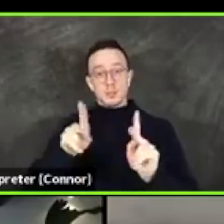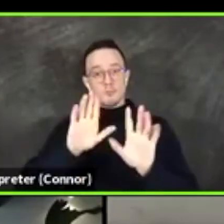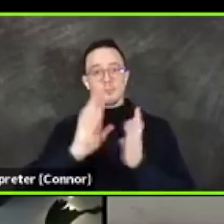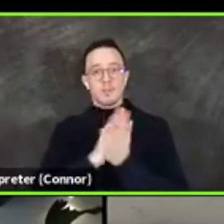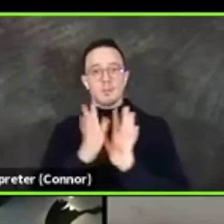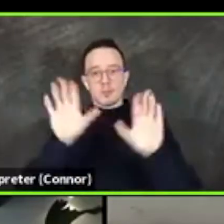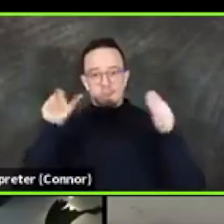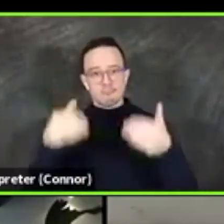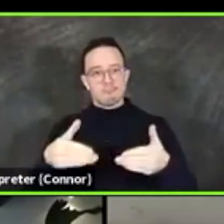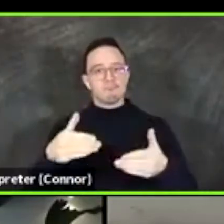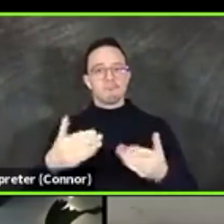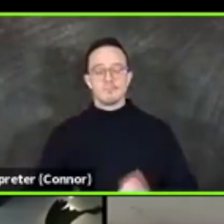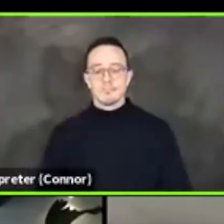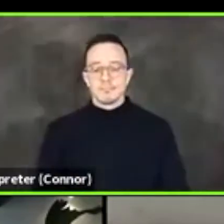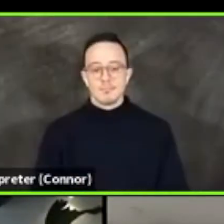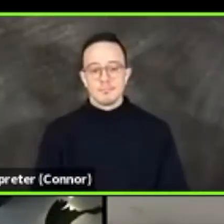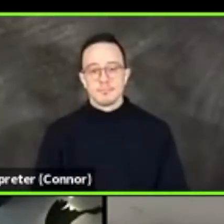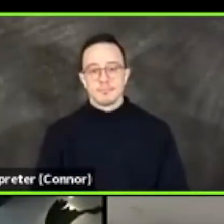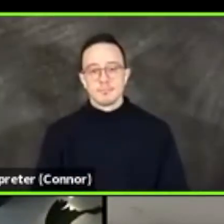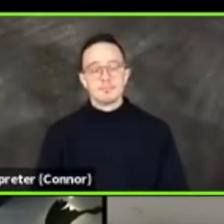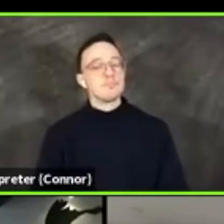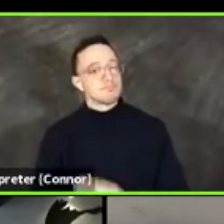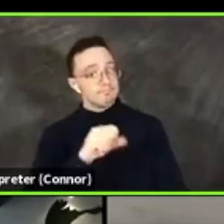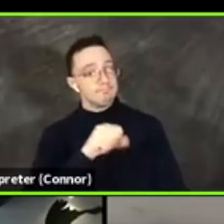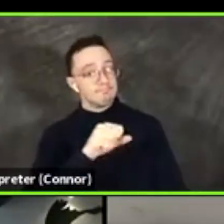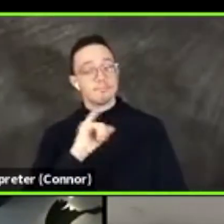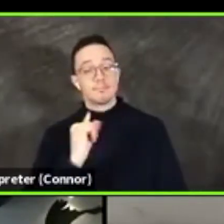(JACKSON): YES, THIS IS JACKSON POLYS, I WILL